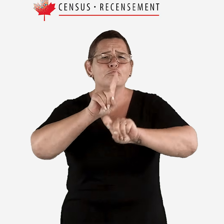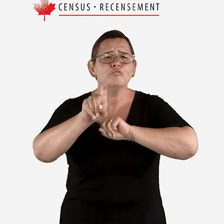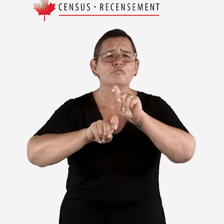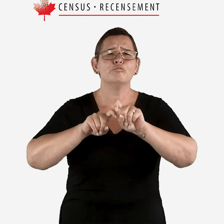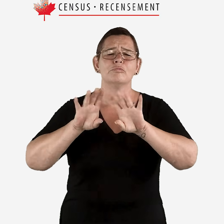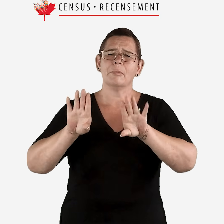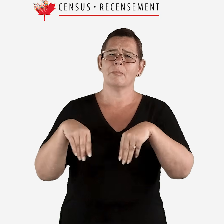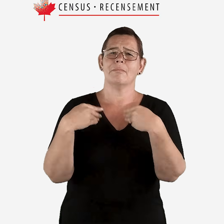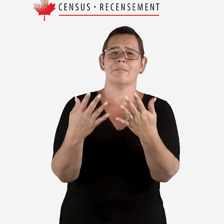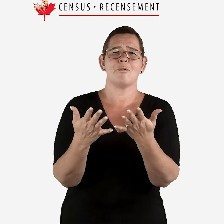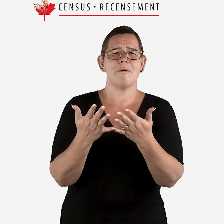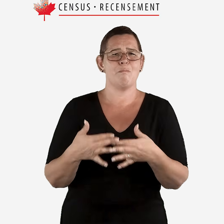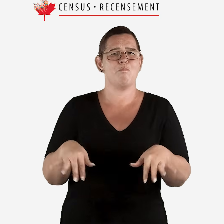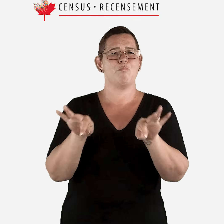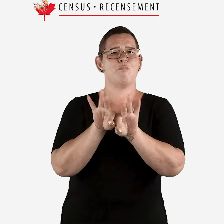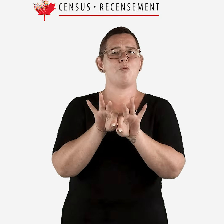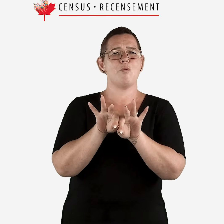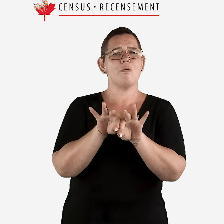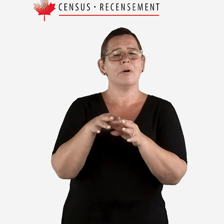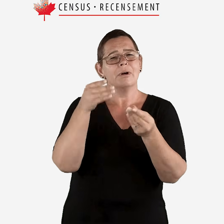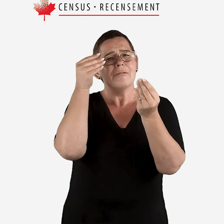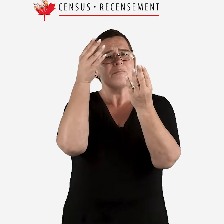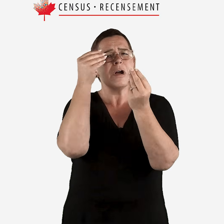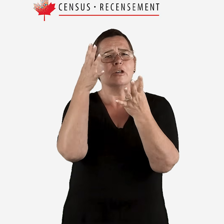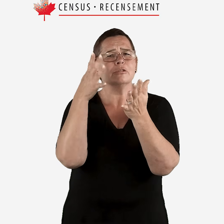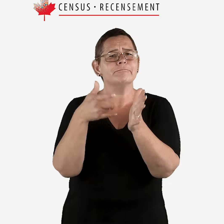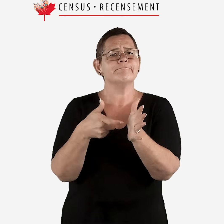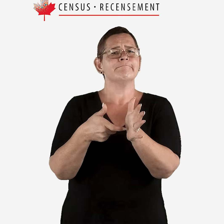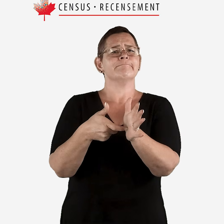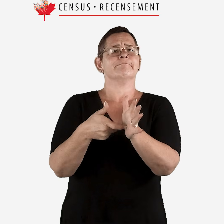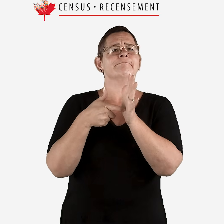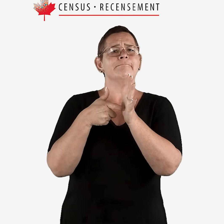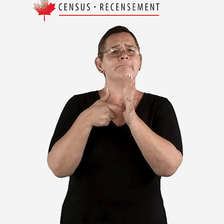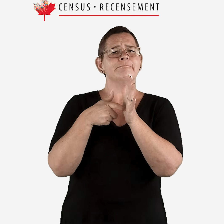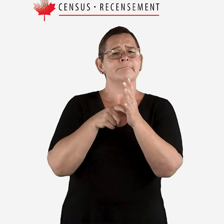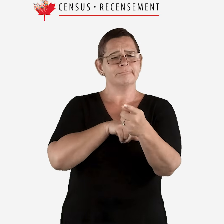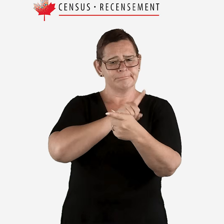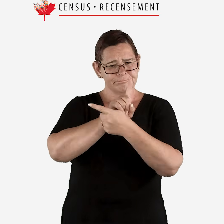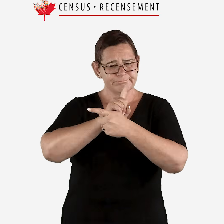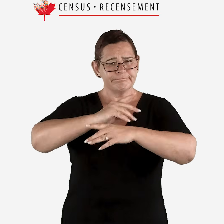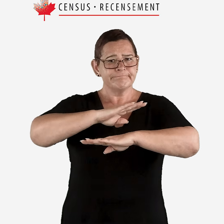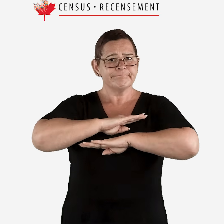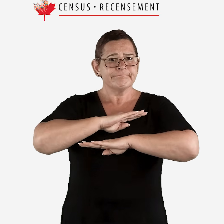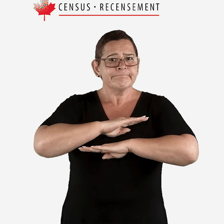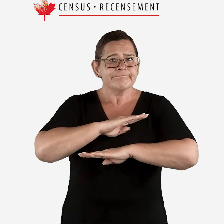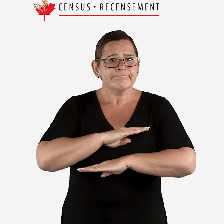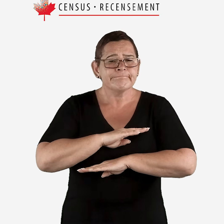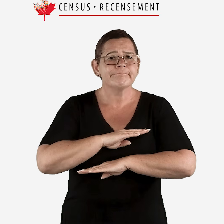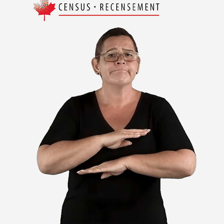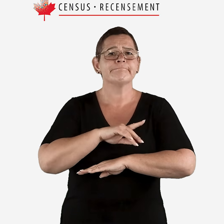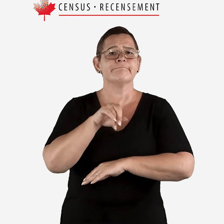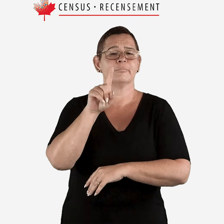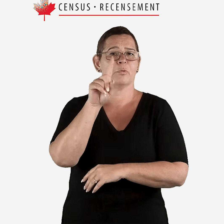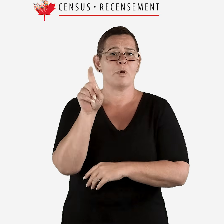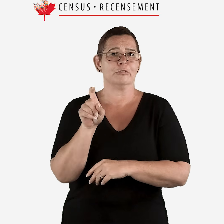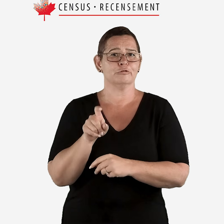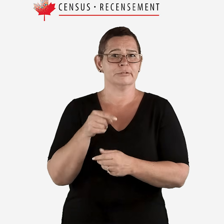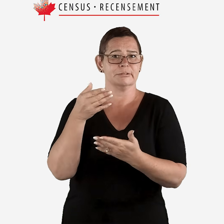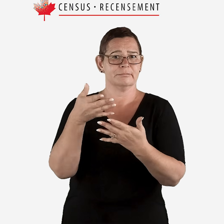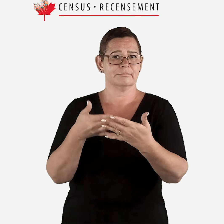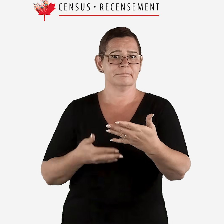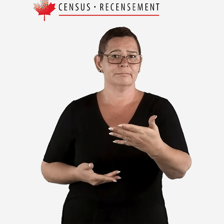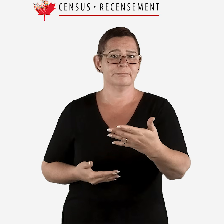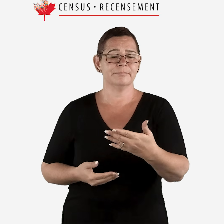and provides the important data requirements met by the questions.